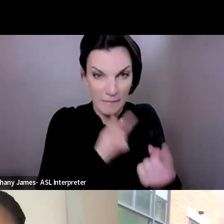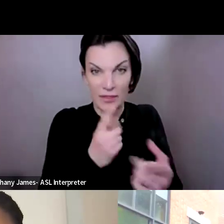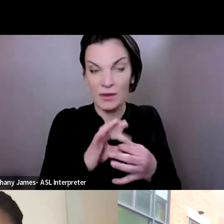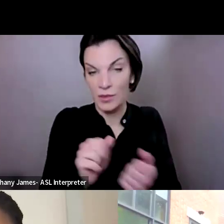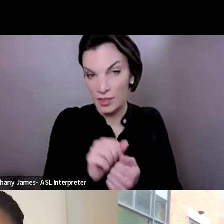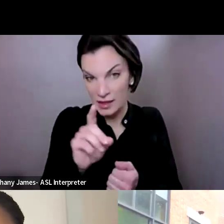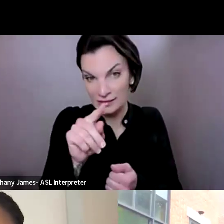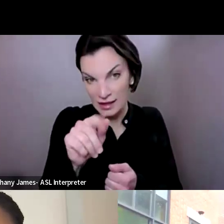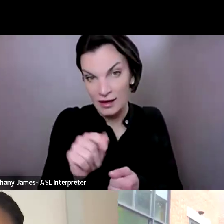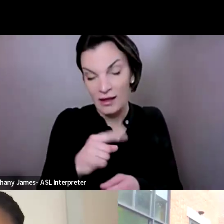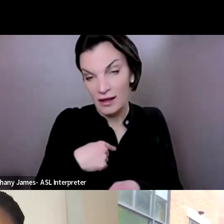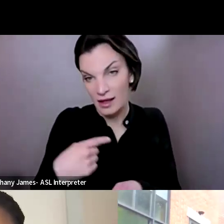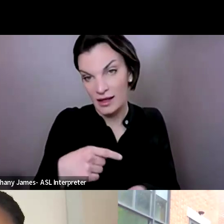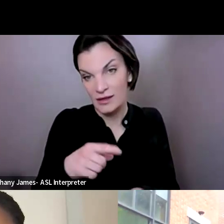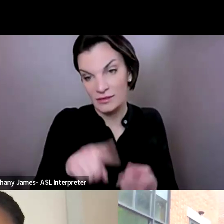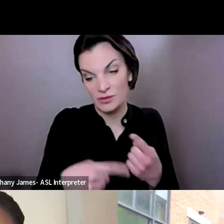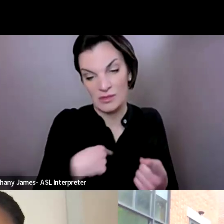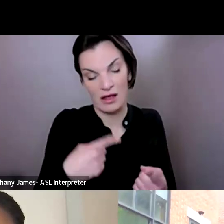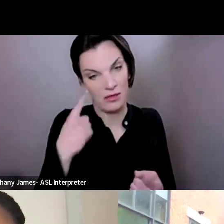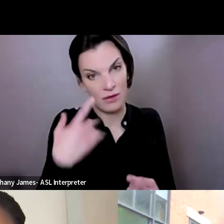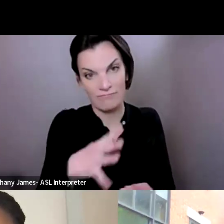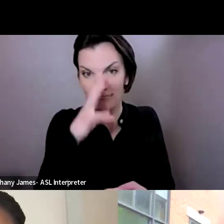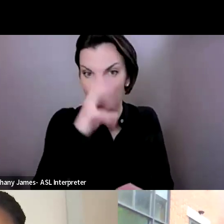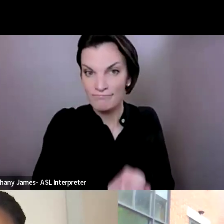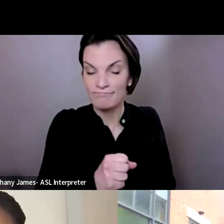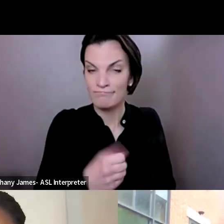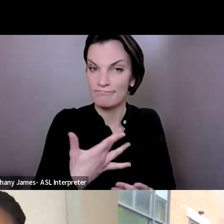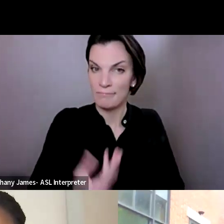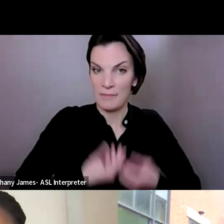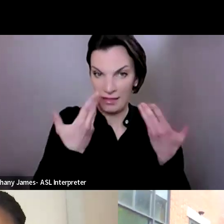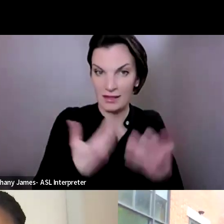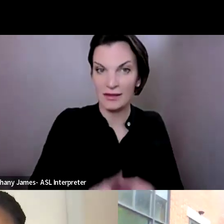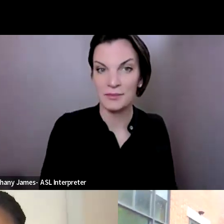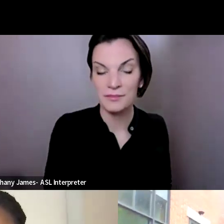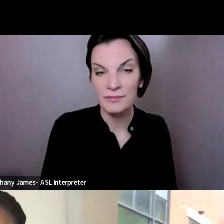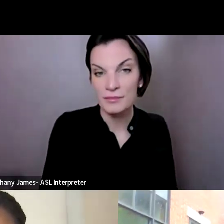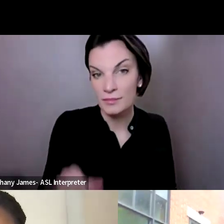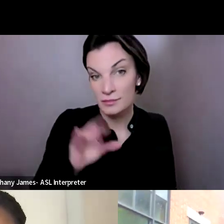so, so interesting and compelling. Particularly as a Black person in this world;